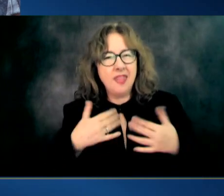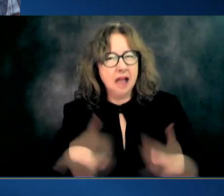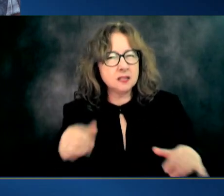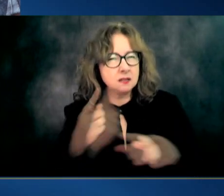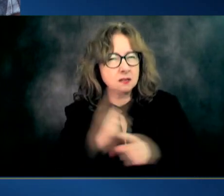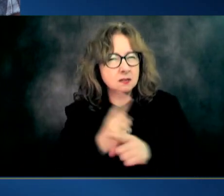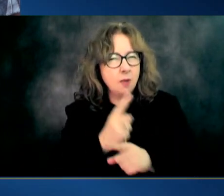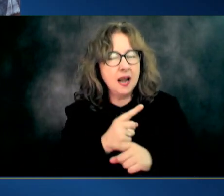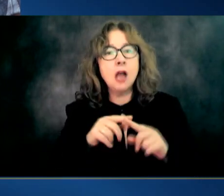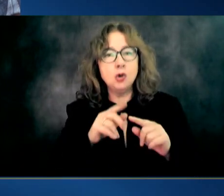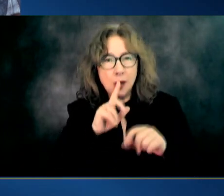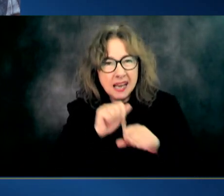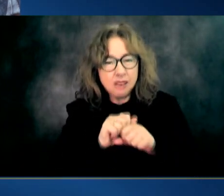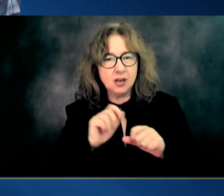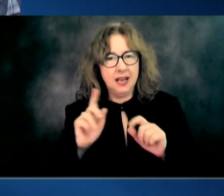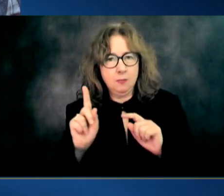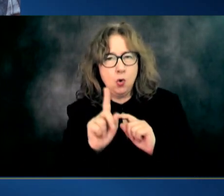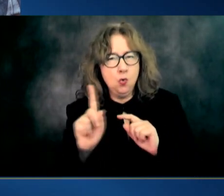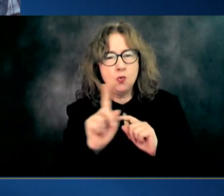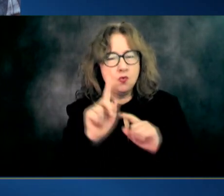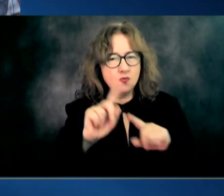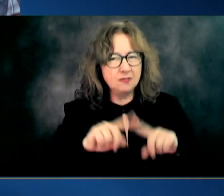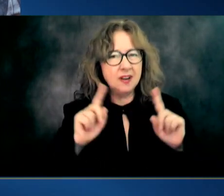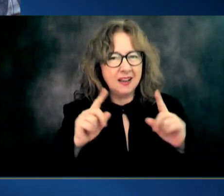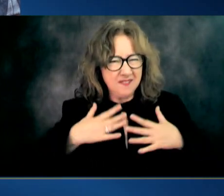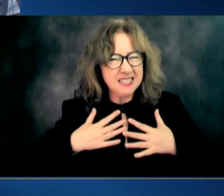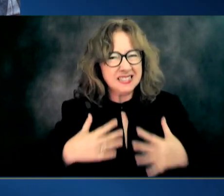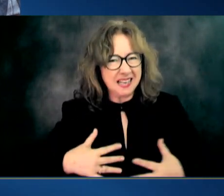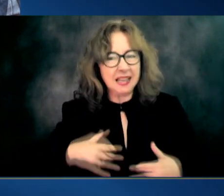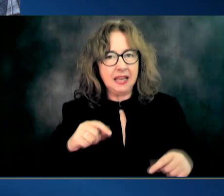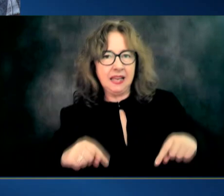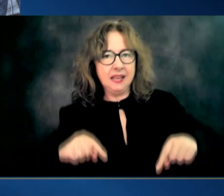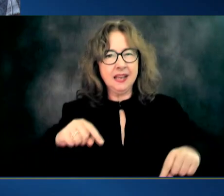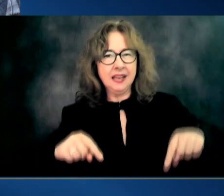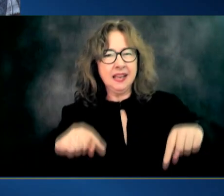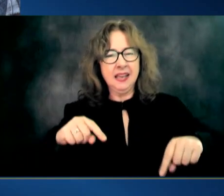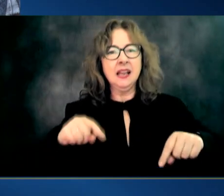the stigma on -- physically, how you appear is something that is very strong in Nigeria.